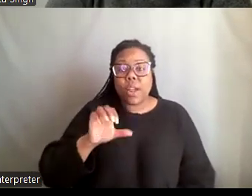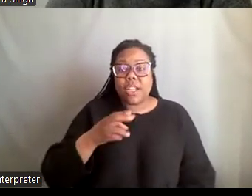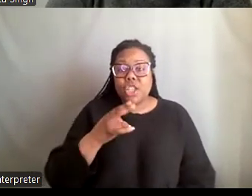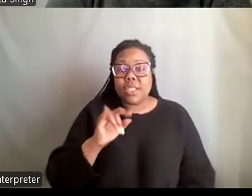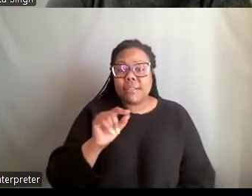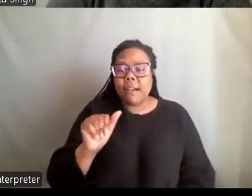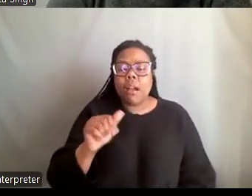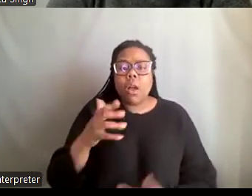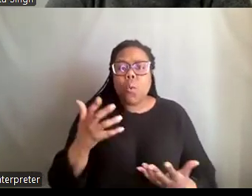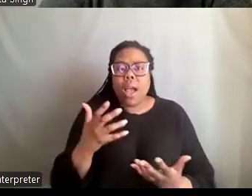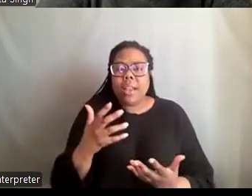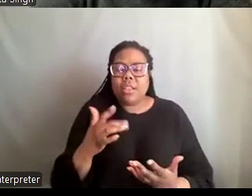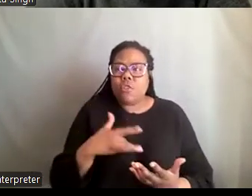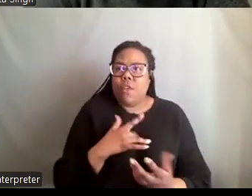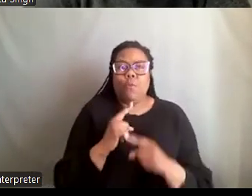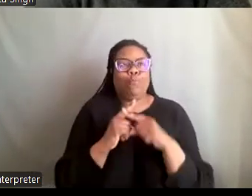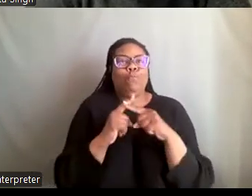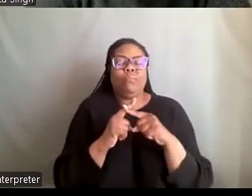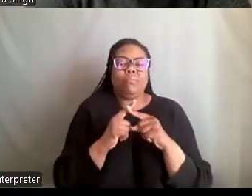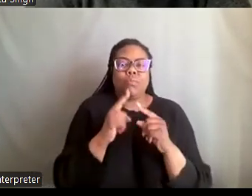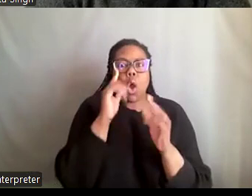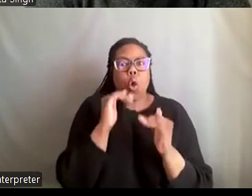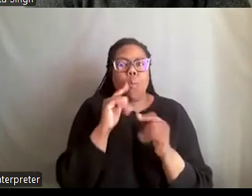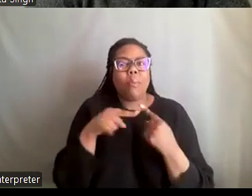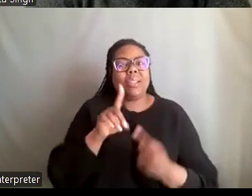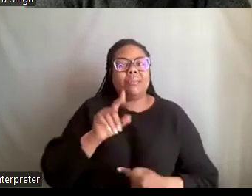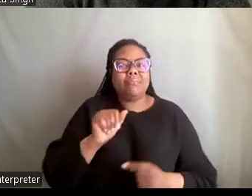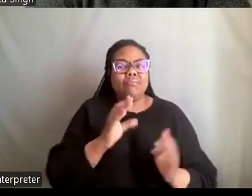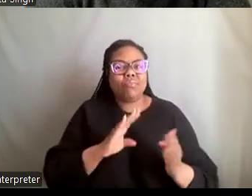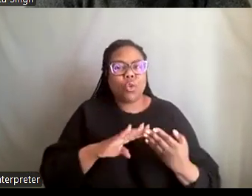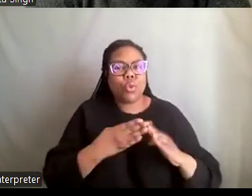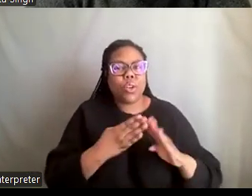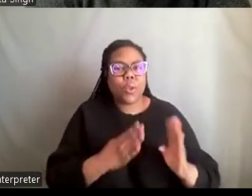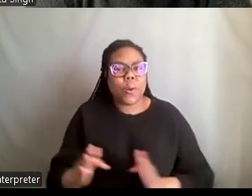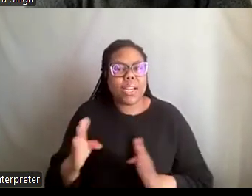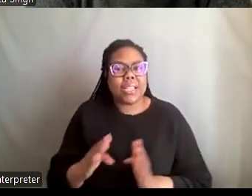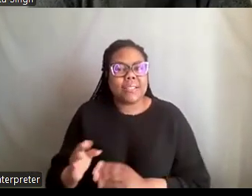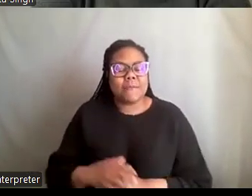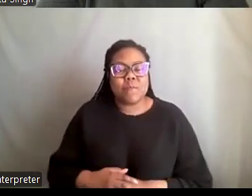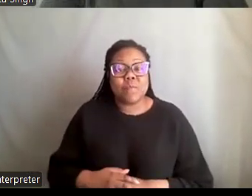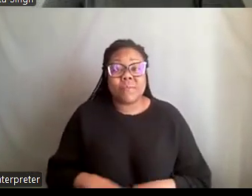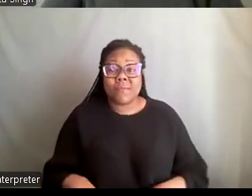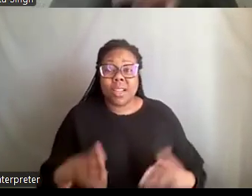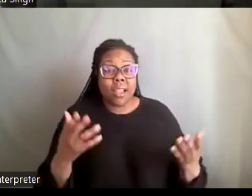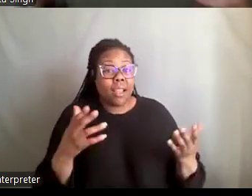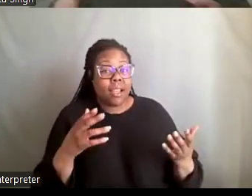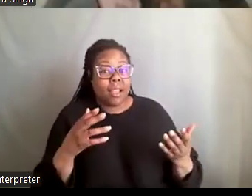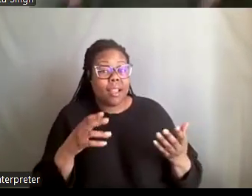ditto. I'm going to turn it to Rachita, what gives you hope right now in disability organizing?